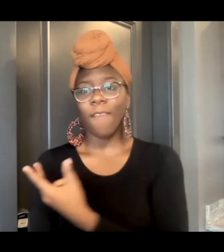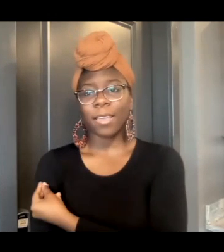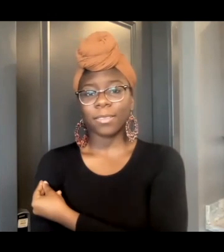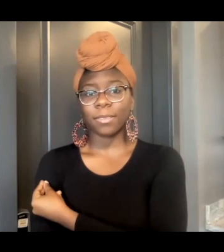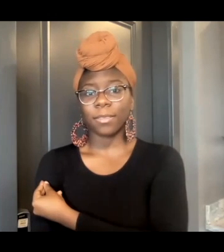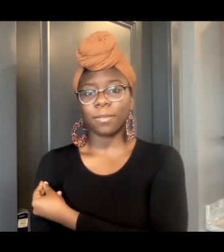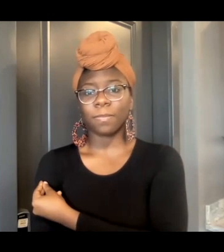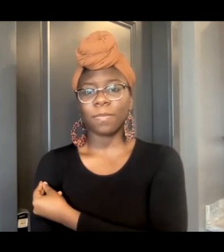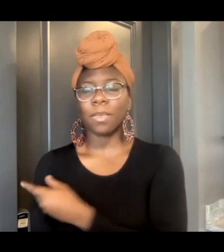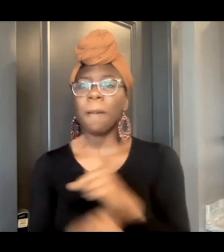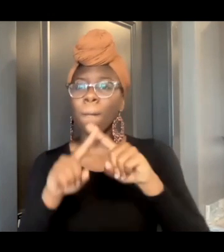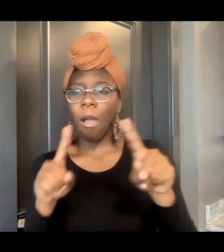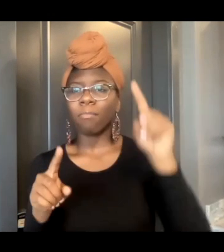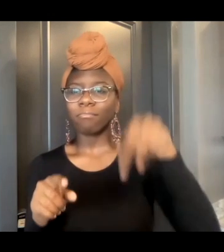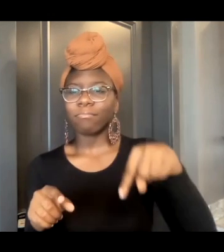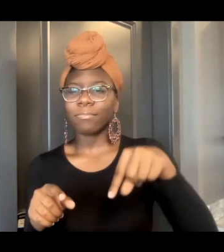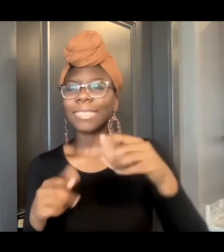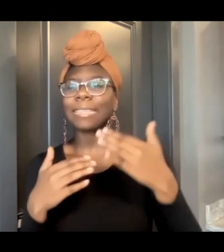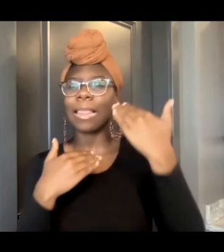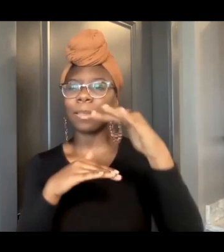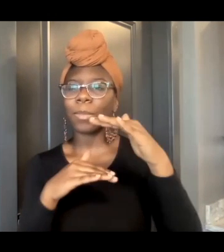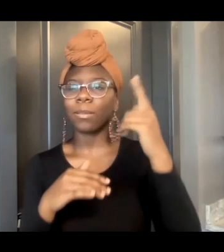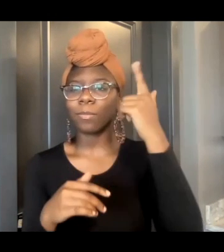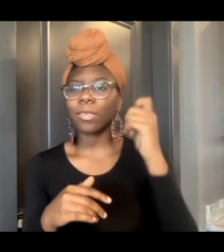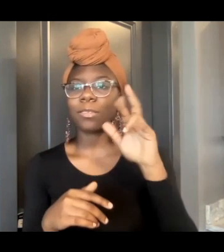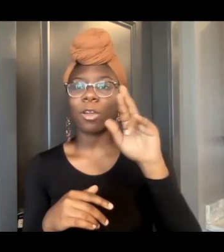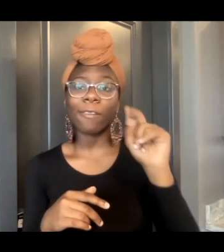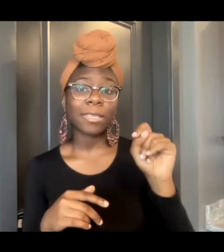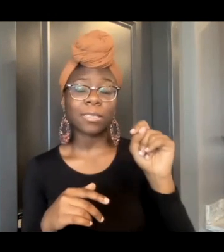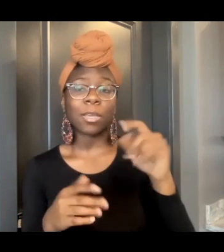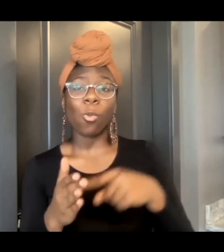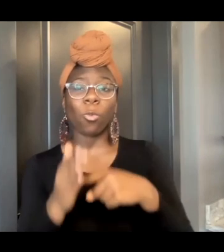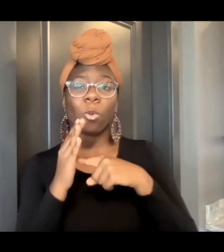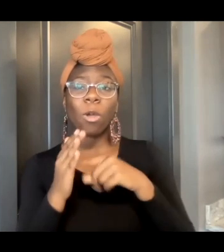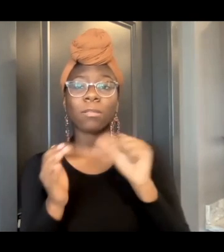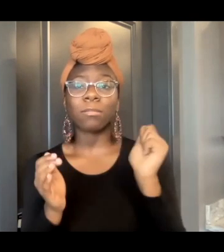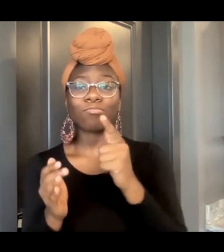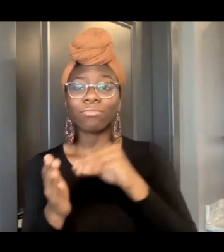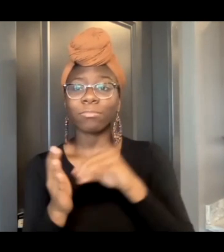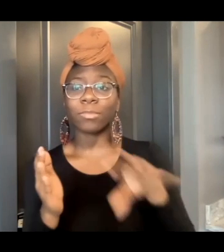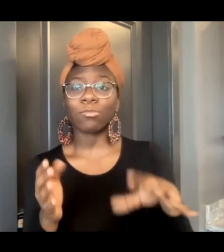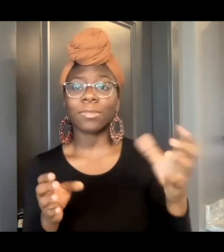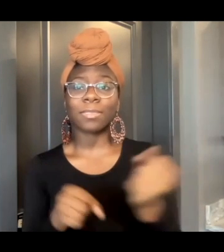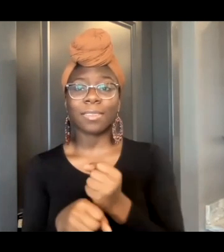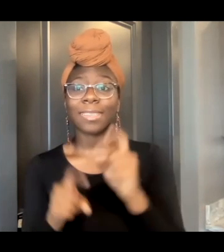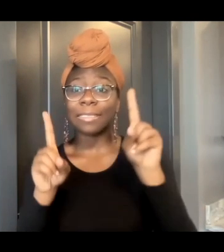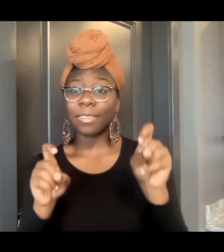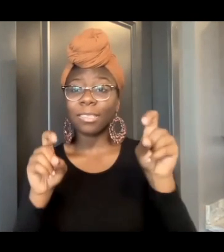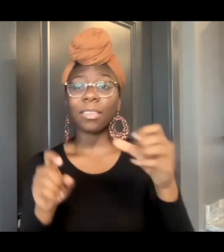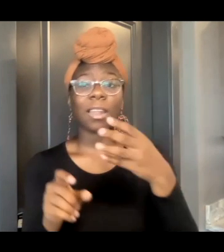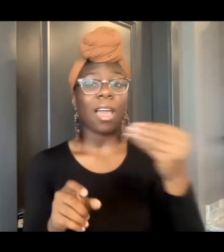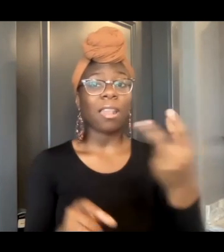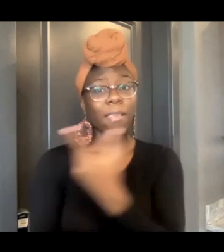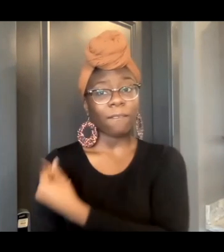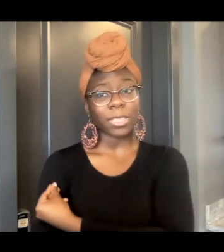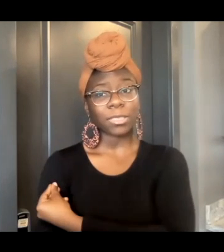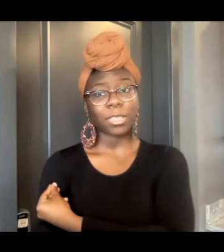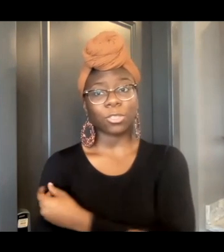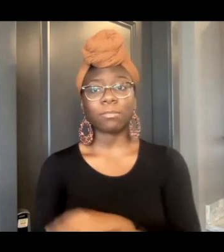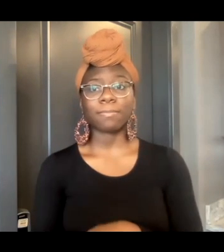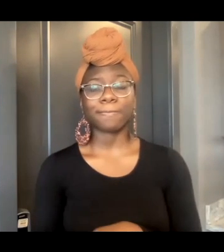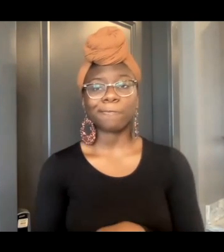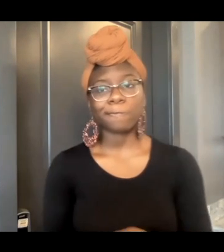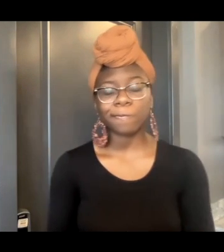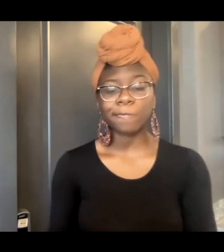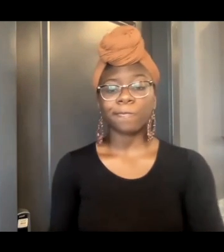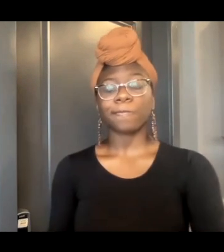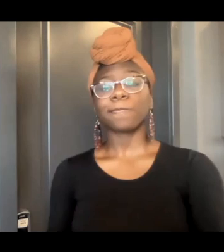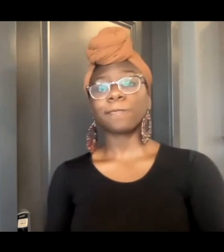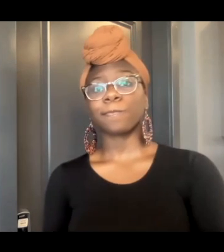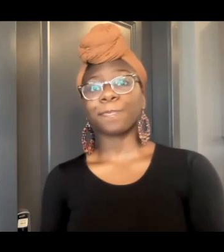However, this is a limitation to the study, as RIT has required COVID-19 testing and vaccination.